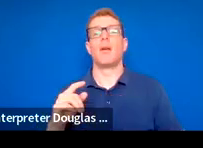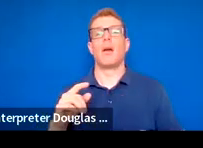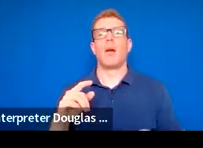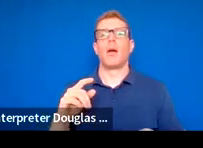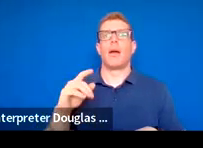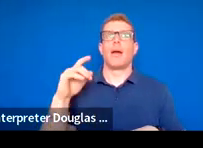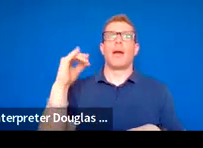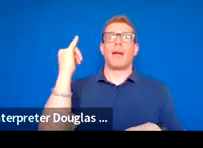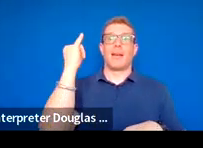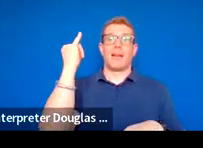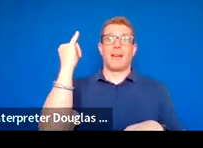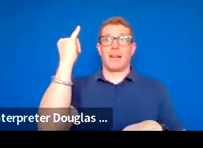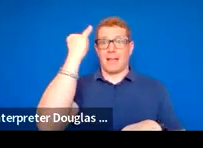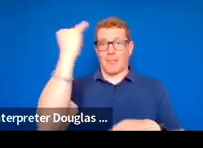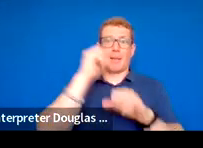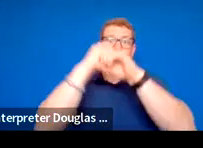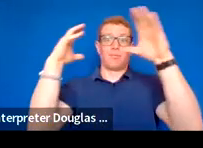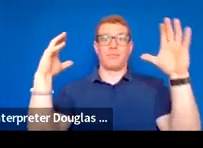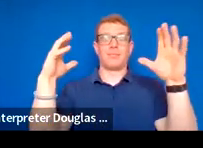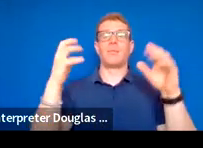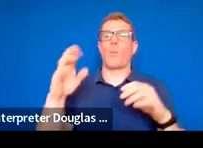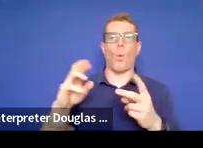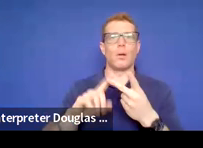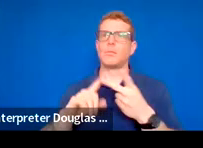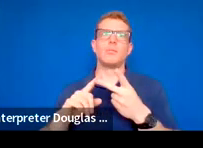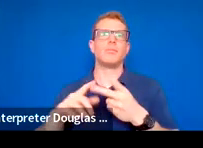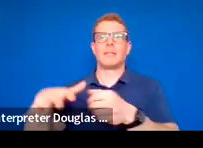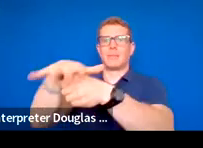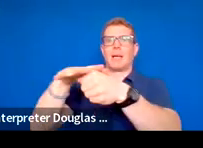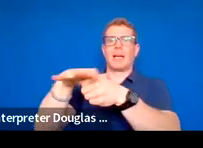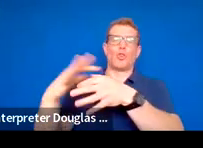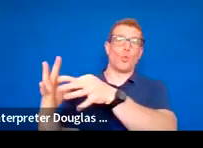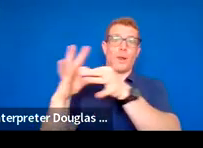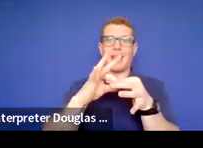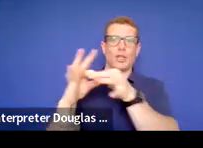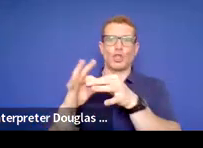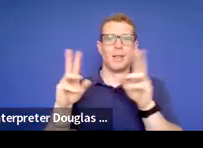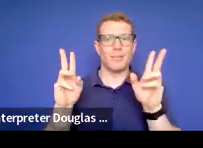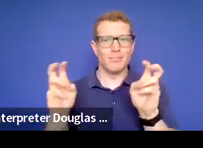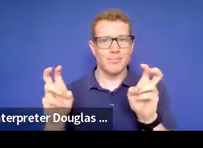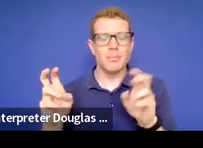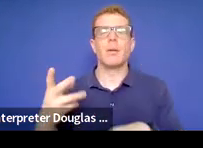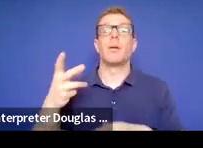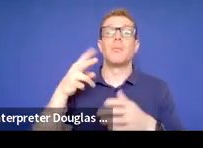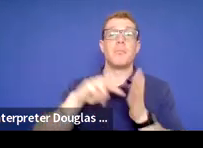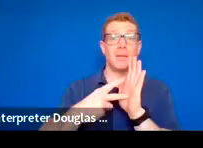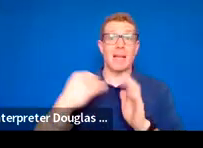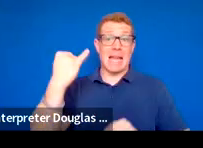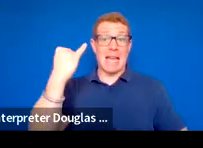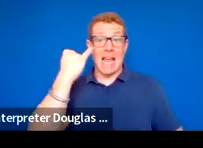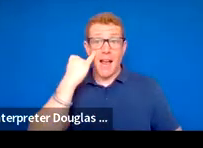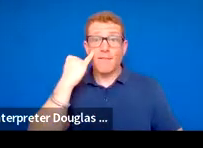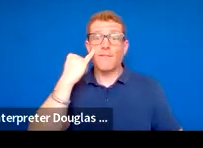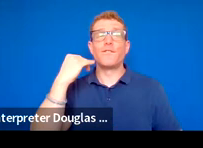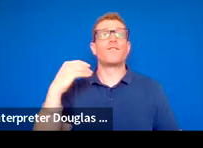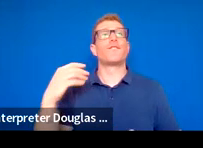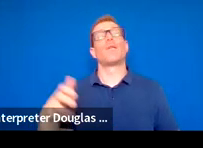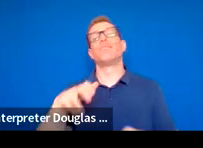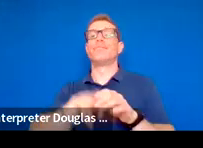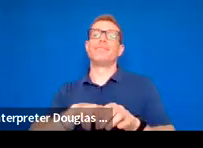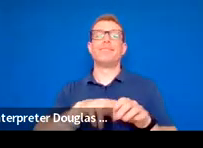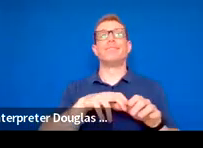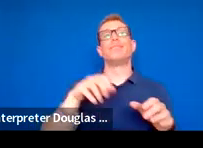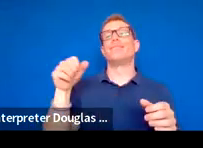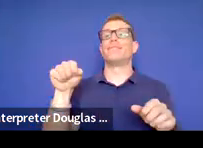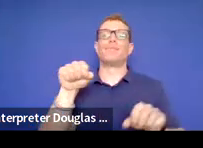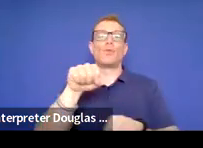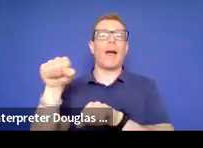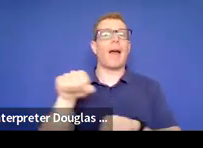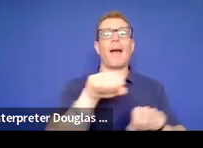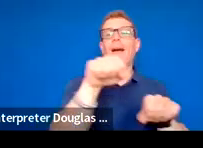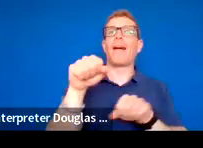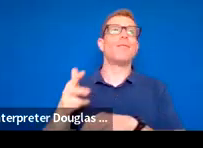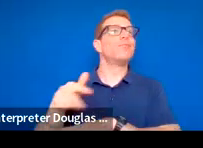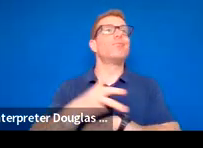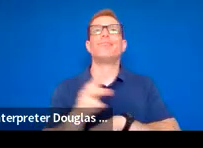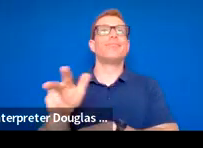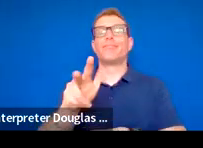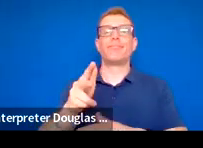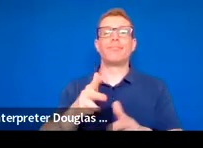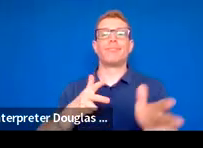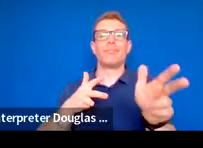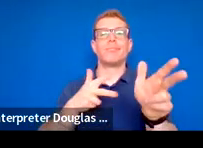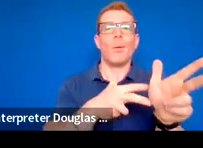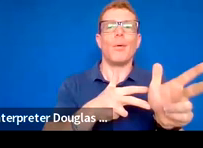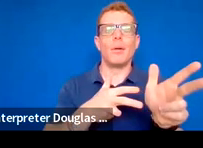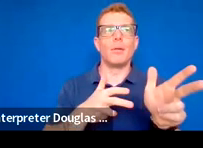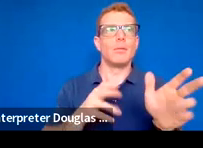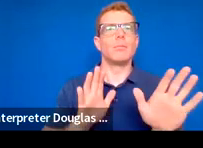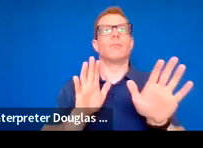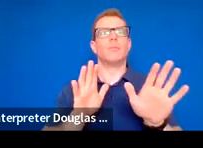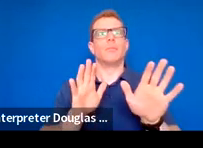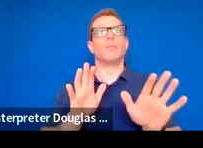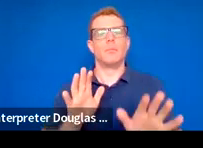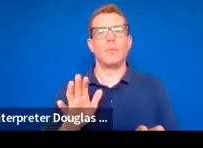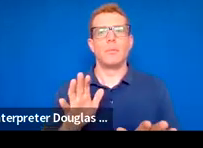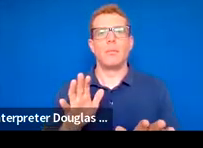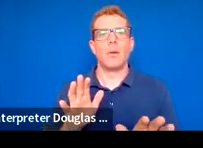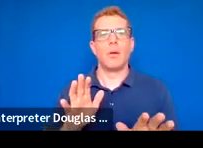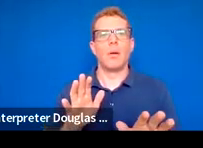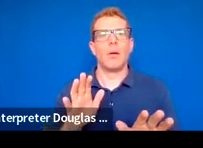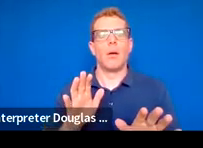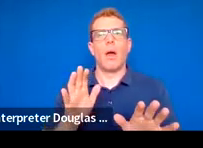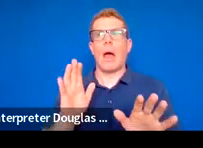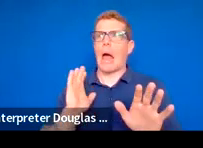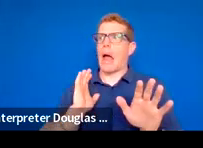If they get into some little vendor vendors you need to look at what's really going on with alzheimer's with mao cognitive to impairment our ability to see around us can get